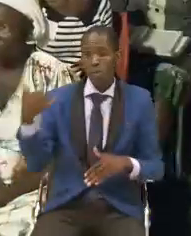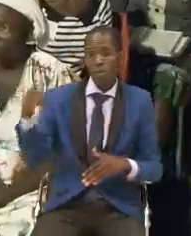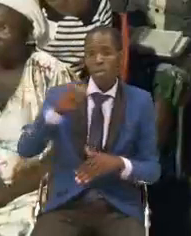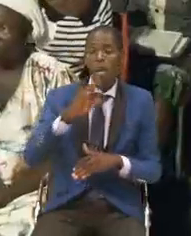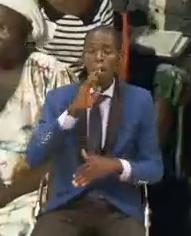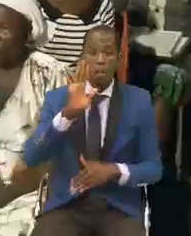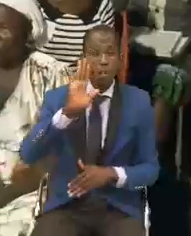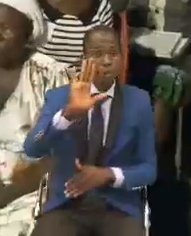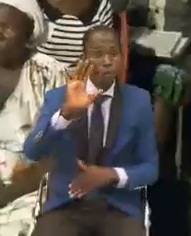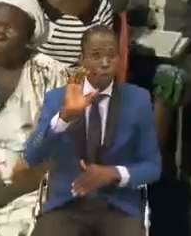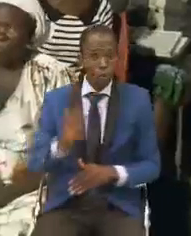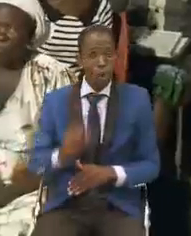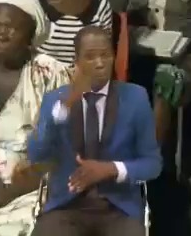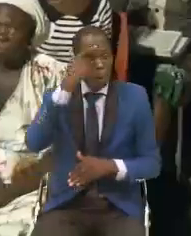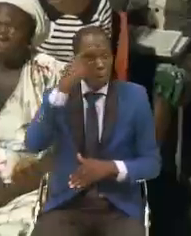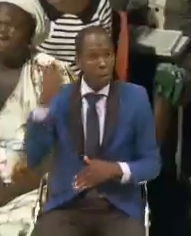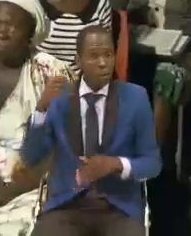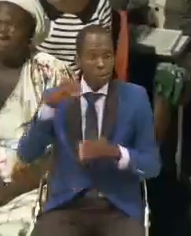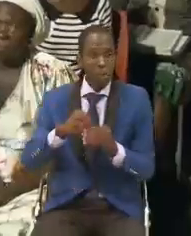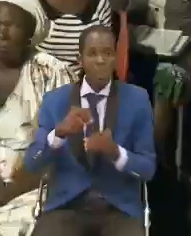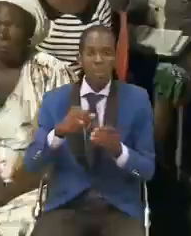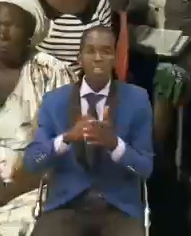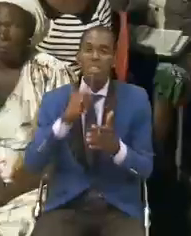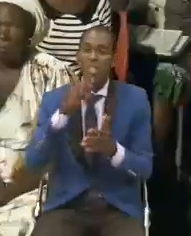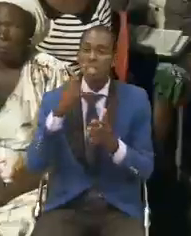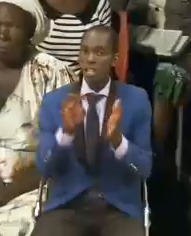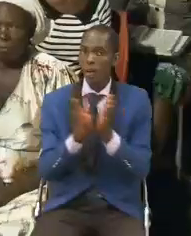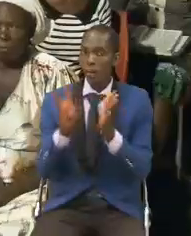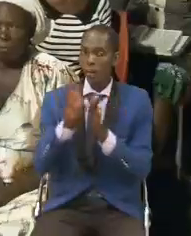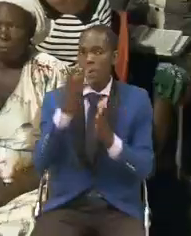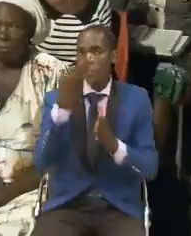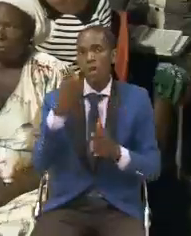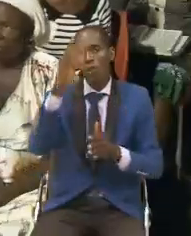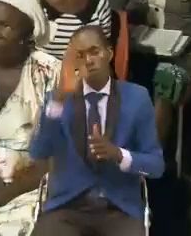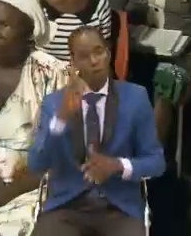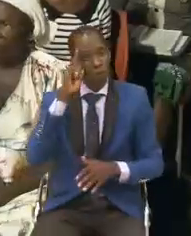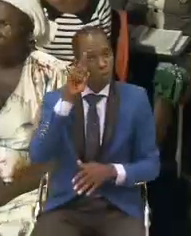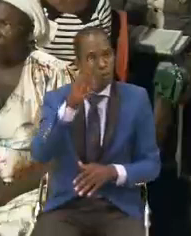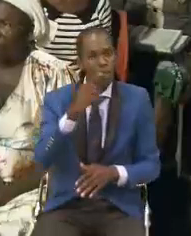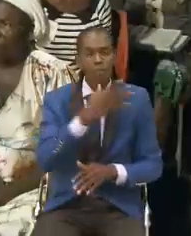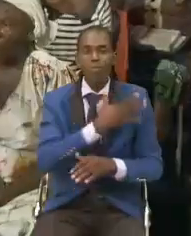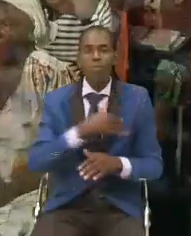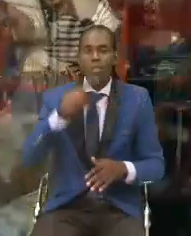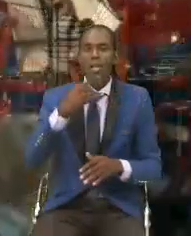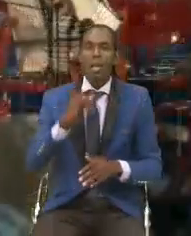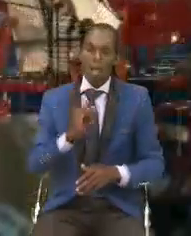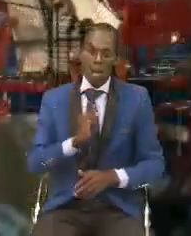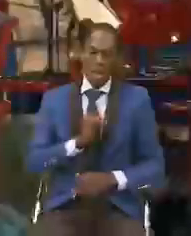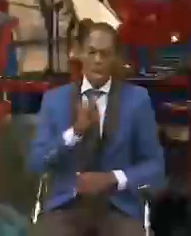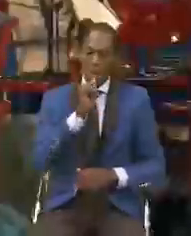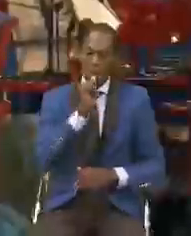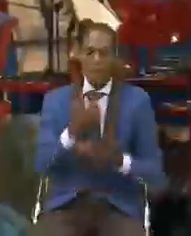the showers you know that they are yours because it's the will of god for you and then you say